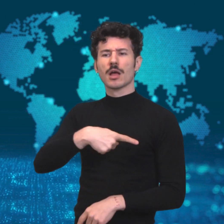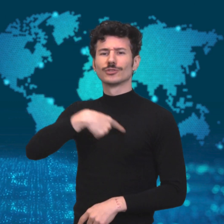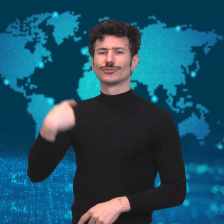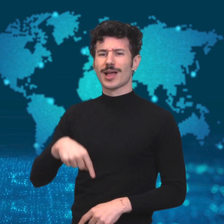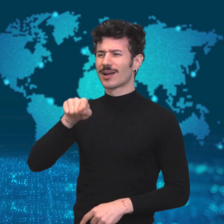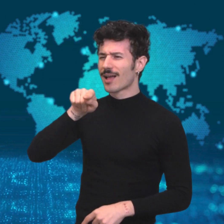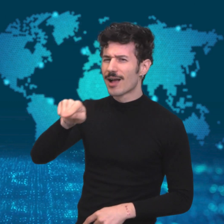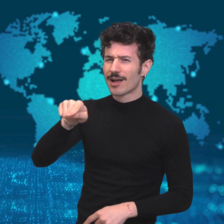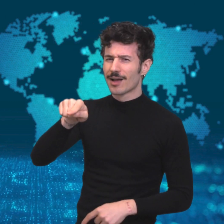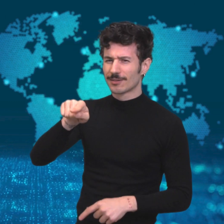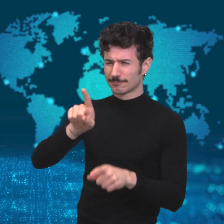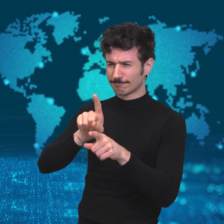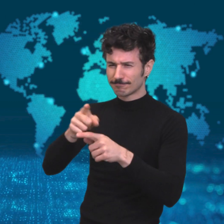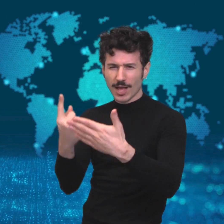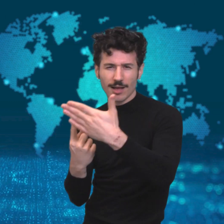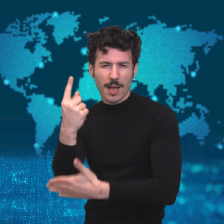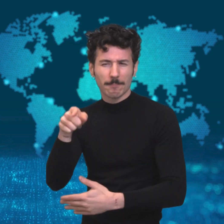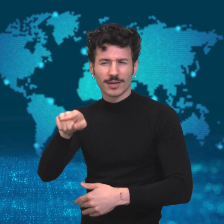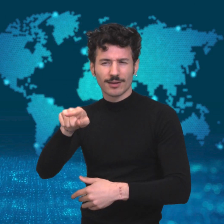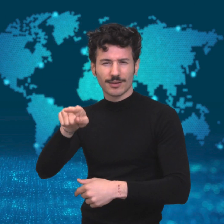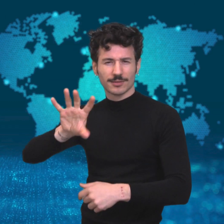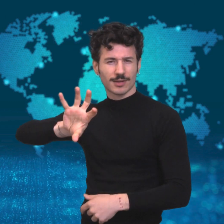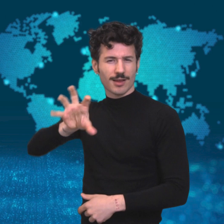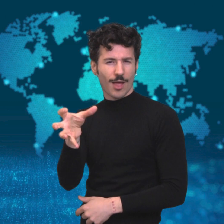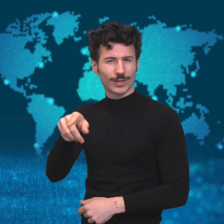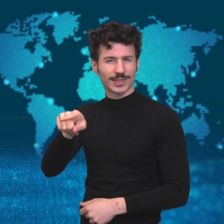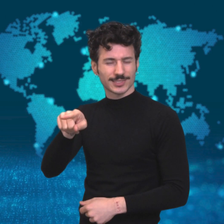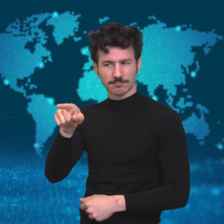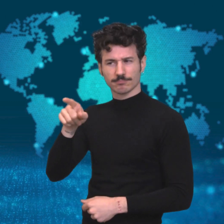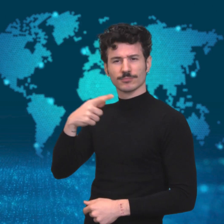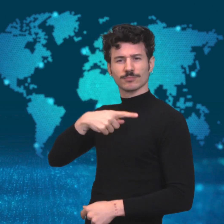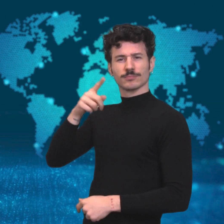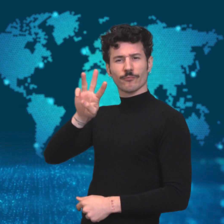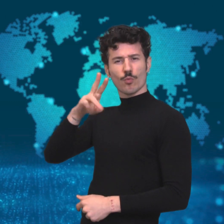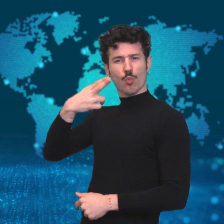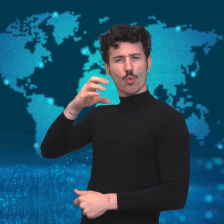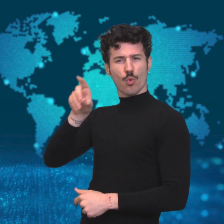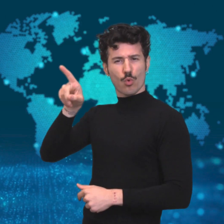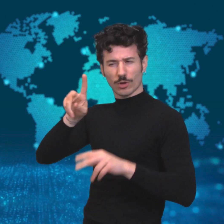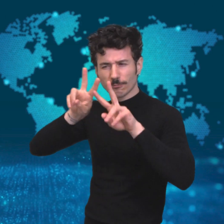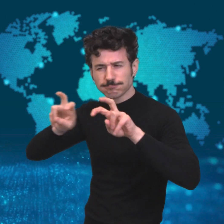the coronavirus outbreak and failing to investigate